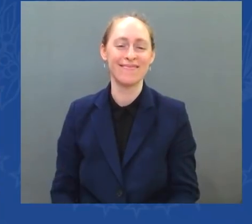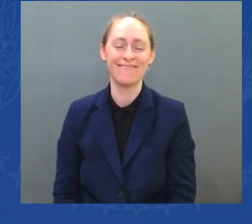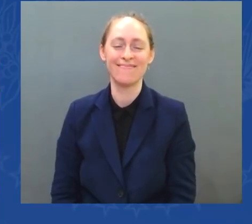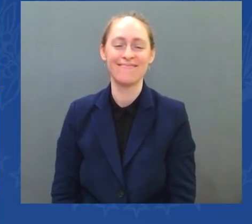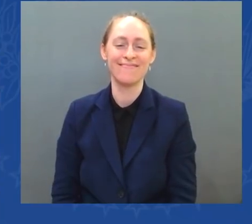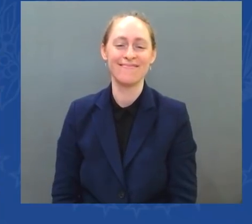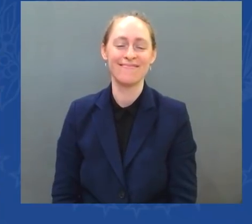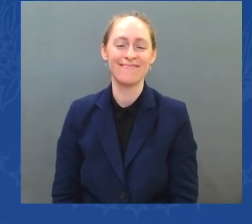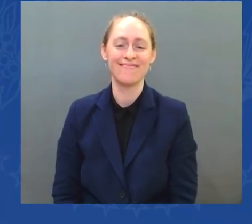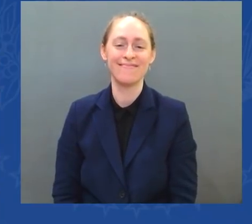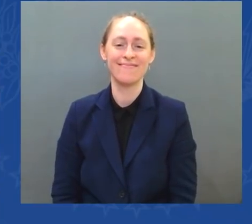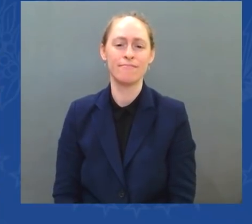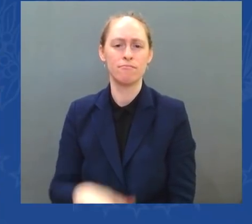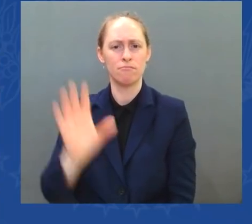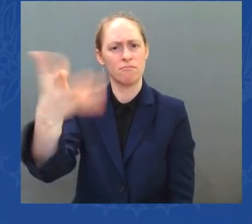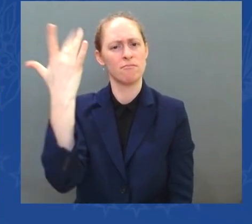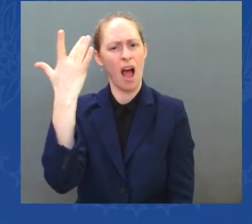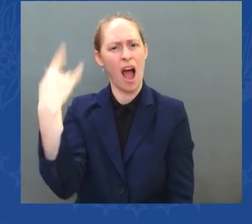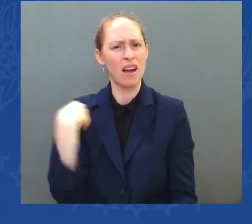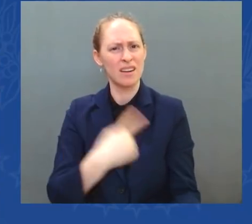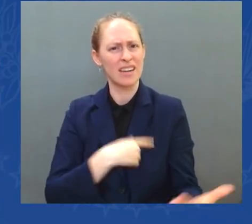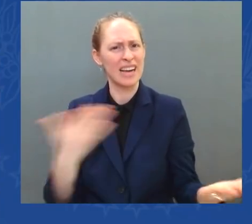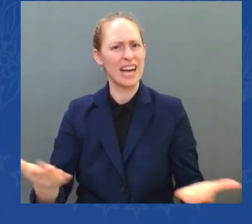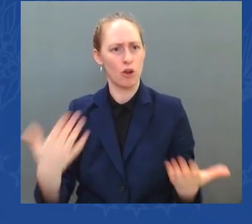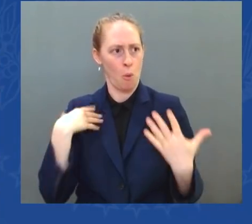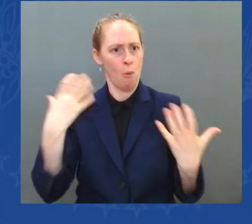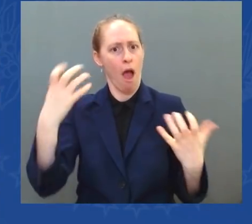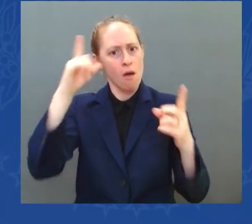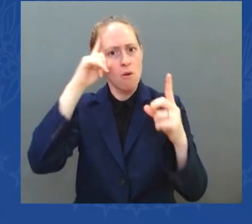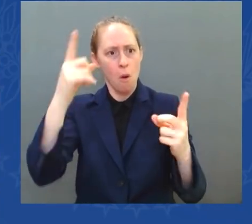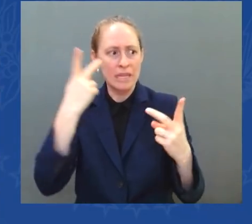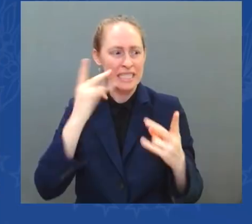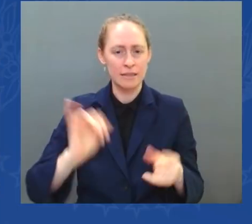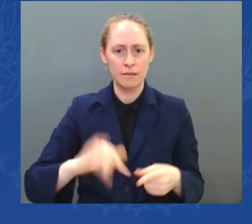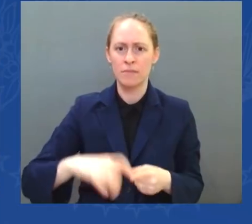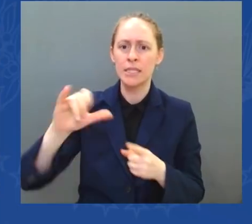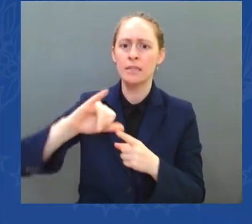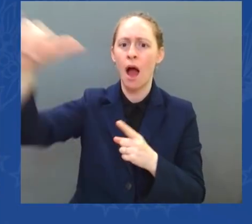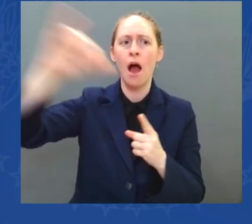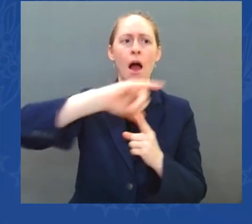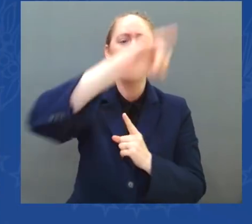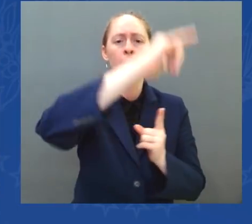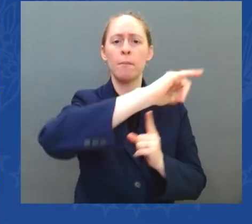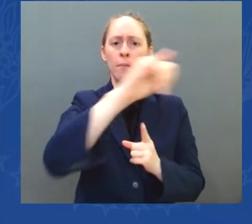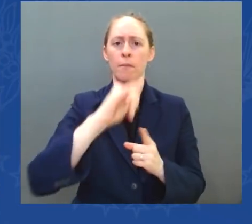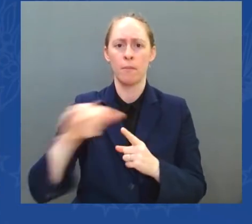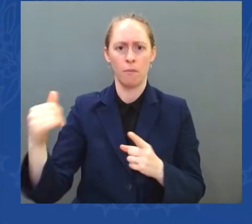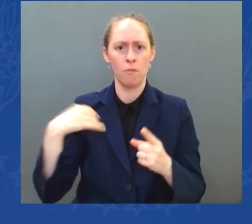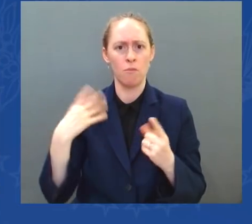advanced manufacturing, healthcare, and so much more and to talk about why it's so critical